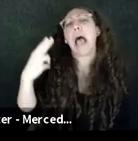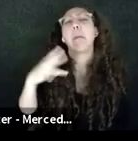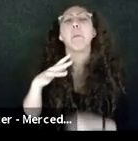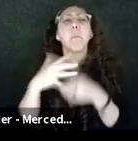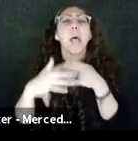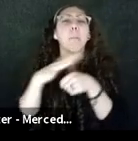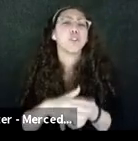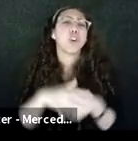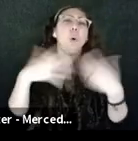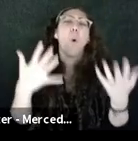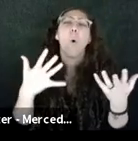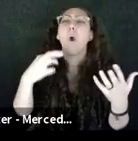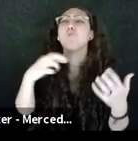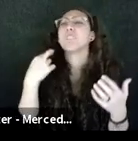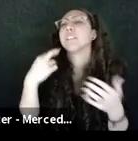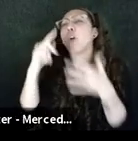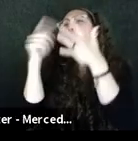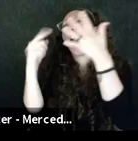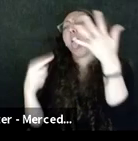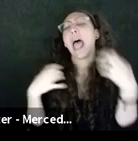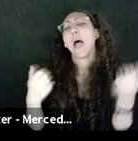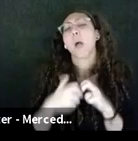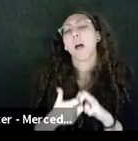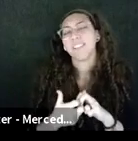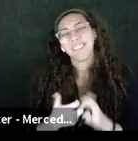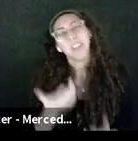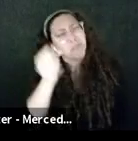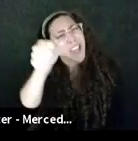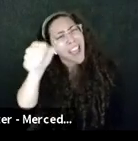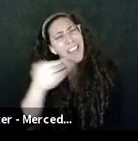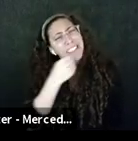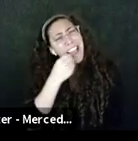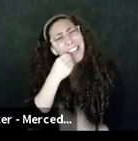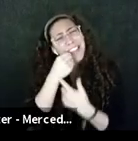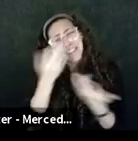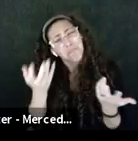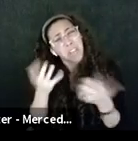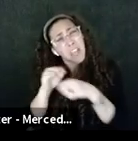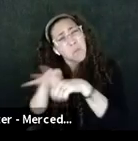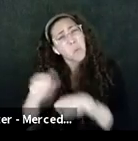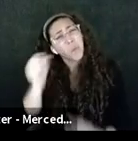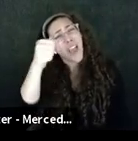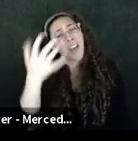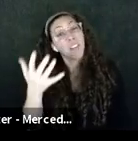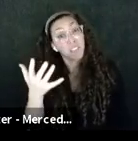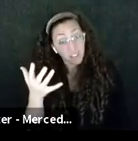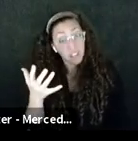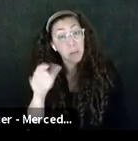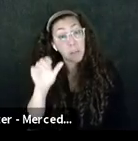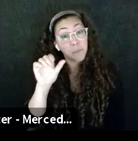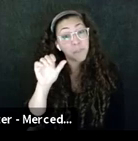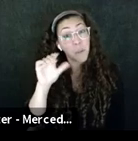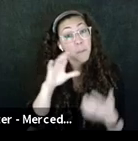Jason Williams: And what we're learning is that yeah diet has an effect on things but adverse cultural experiences constantly living in fear.